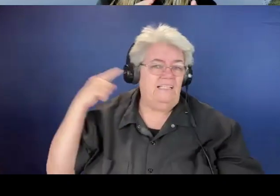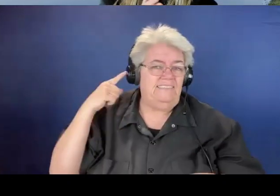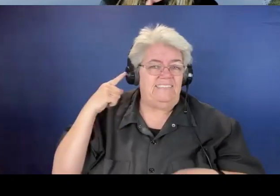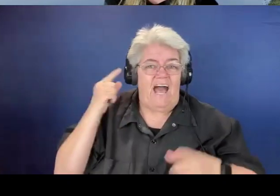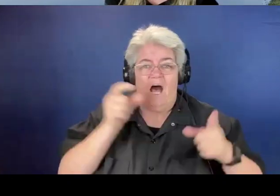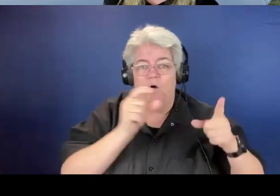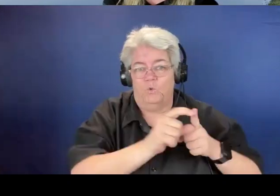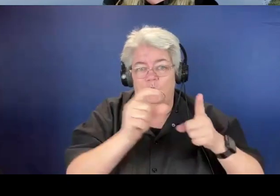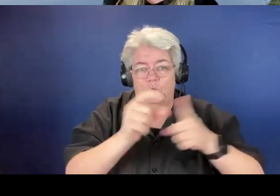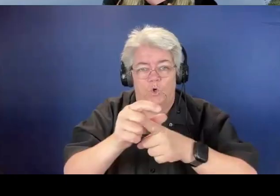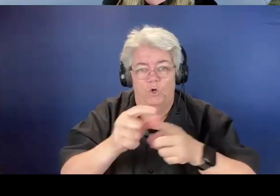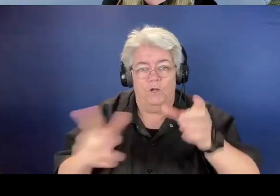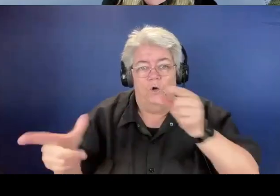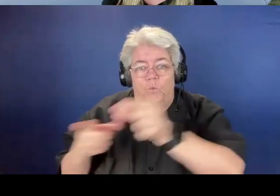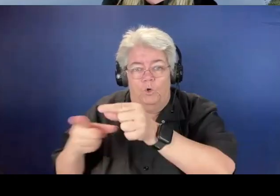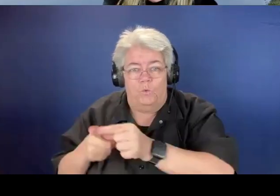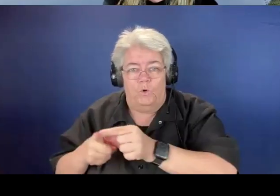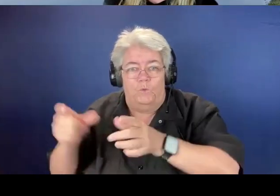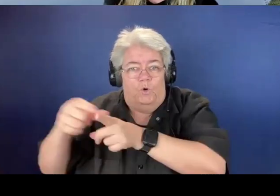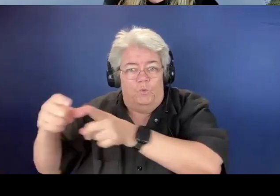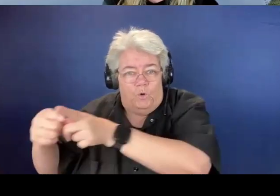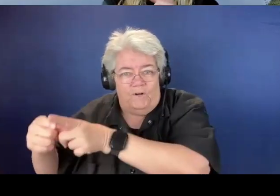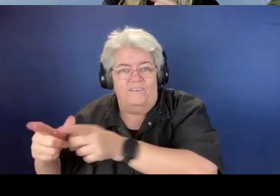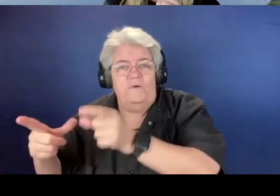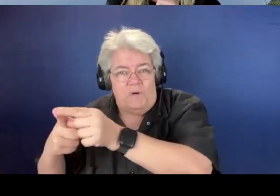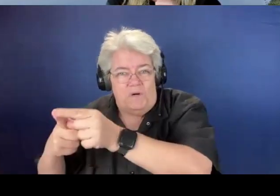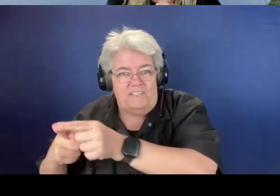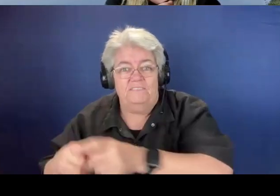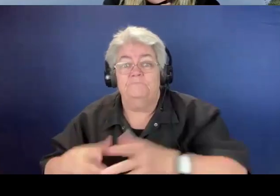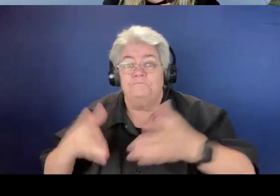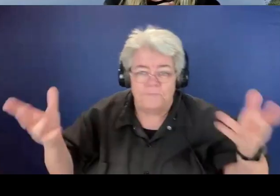It could be the actual vocabulary of or the words.